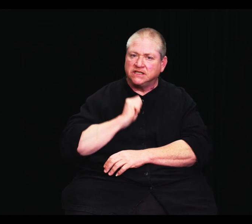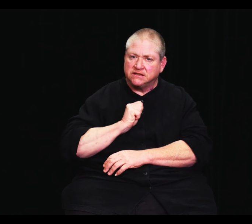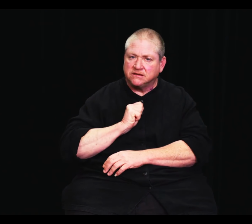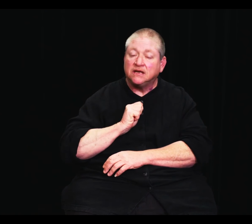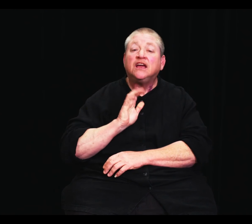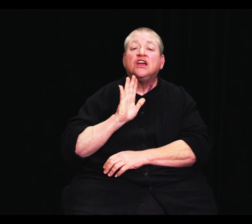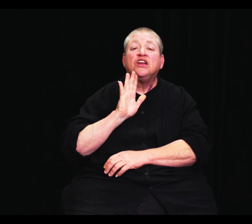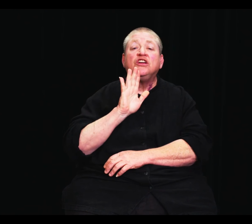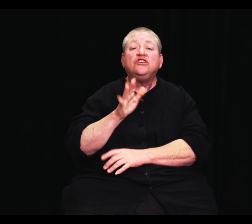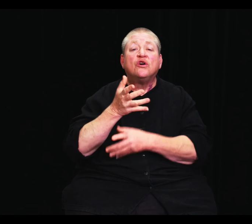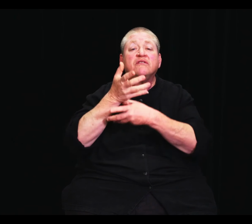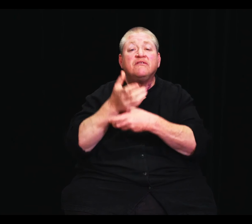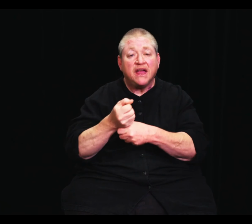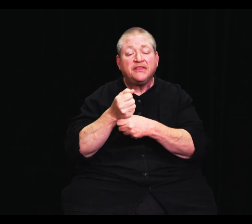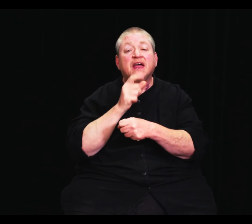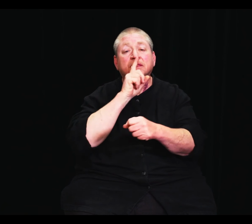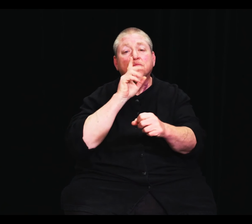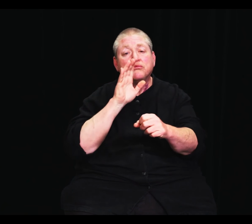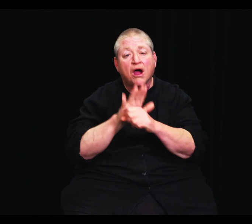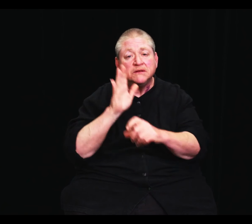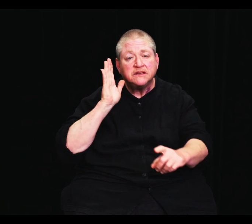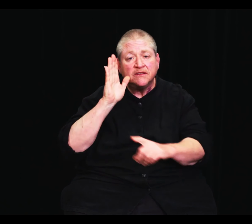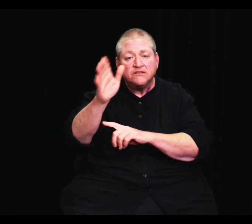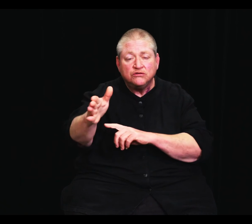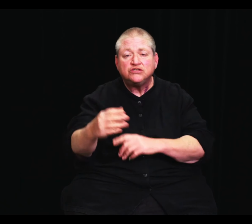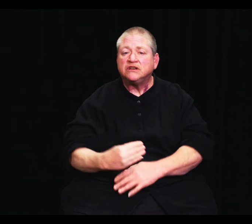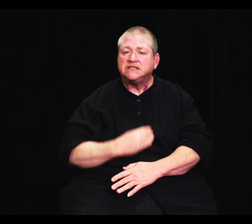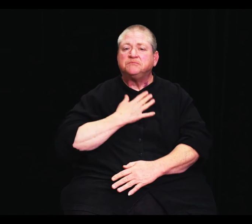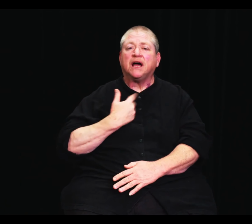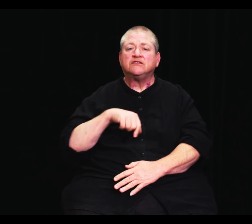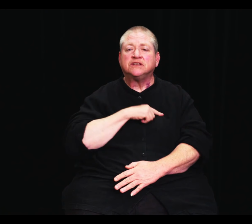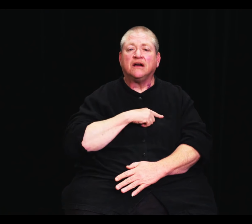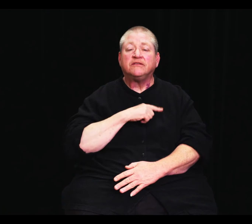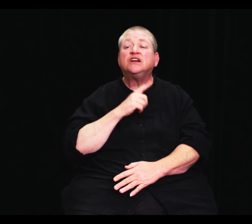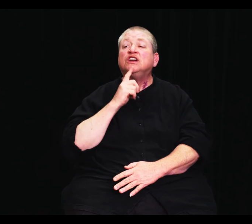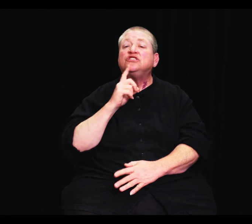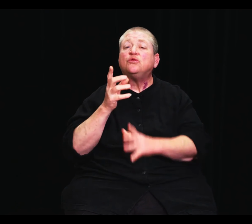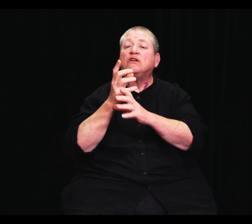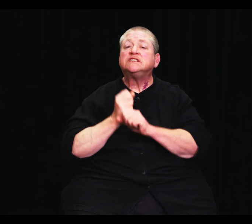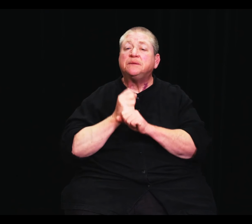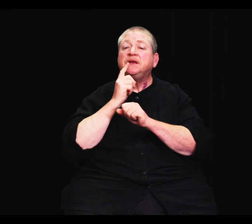But the class of 2020 can teach us all a thing or two about the meaning of perseverance.